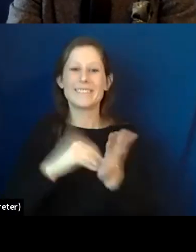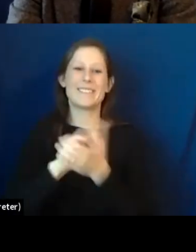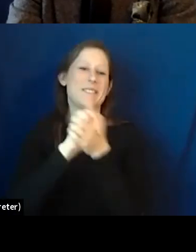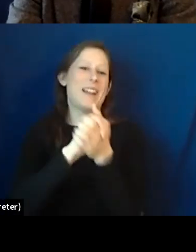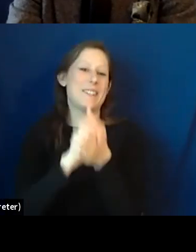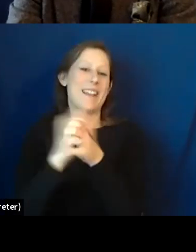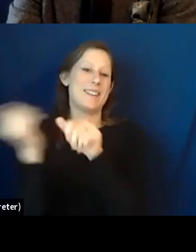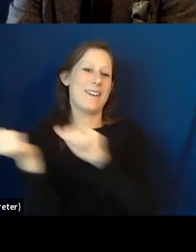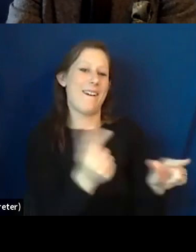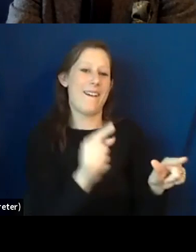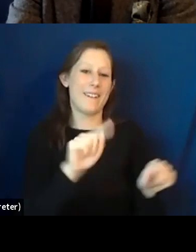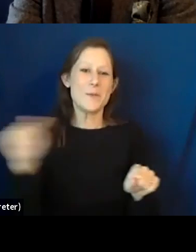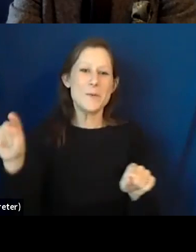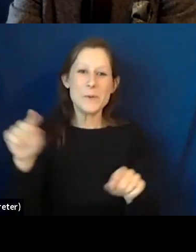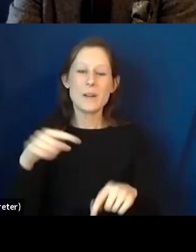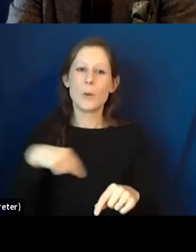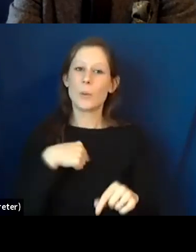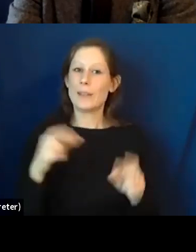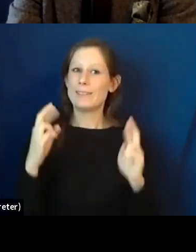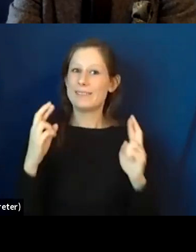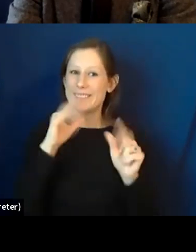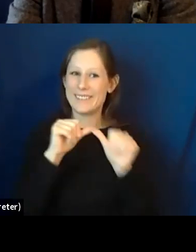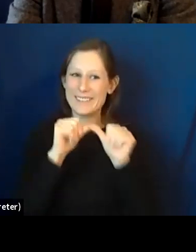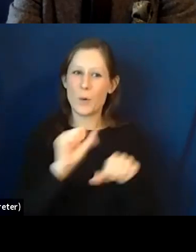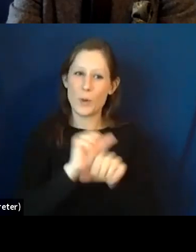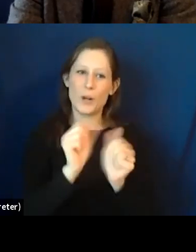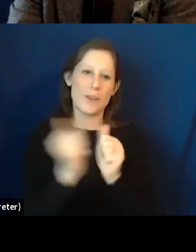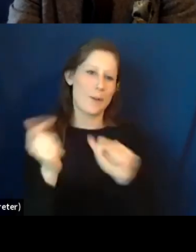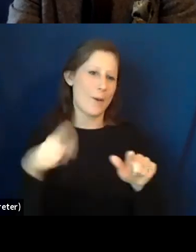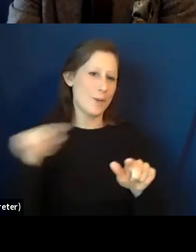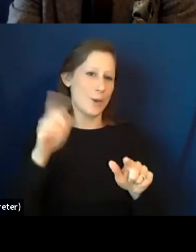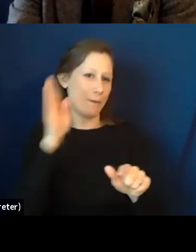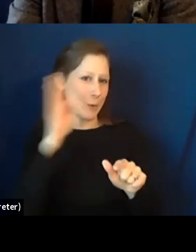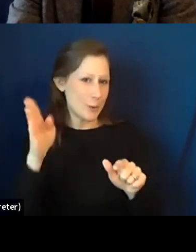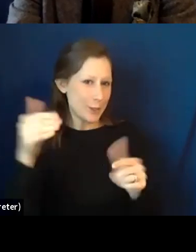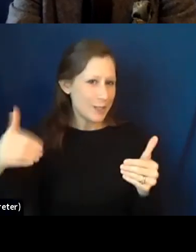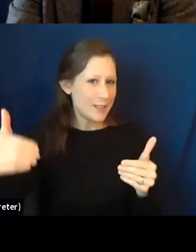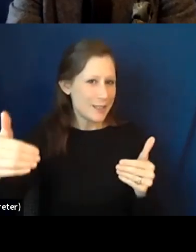of you and we hope to continue working with all of you in the future and um keep up the